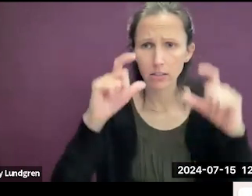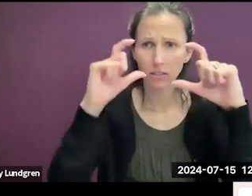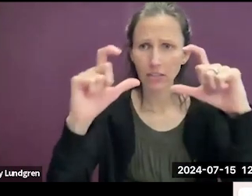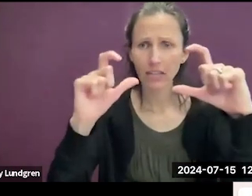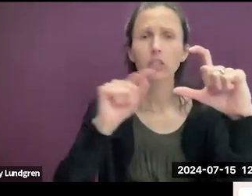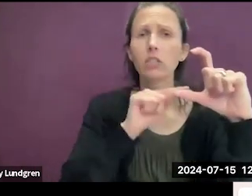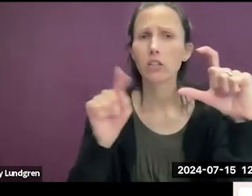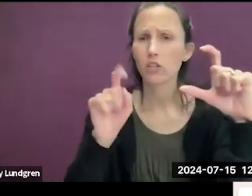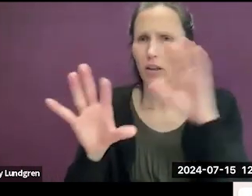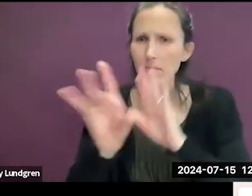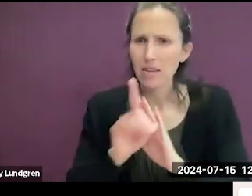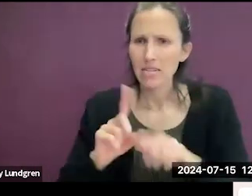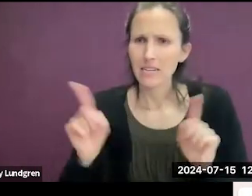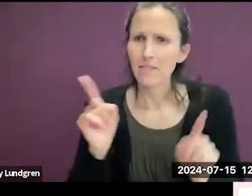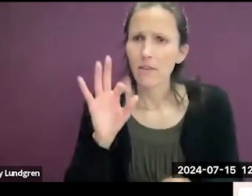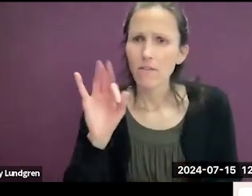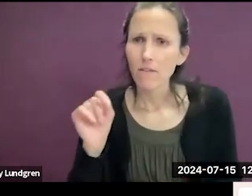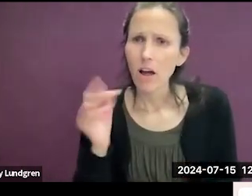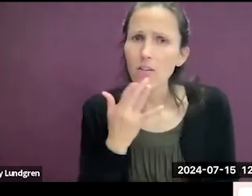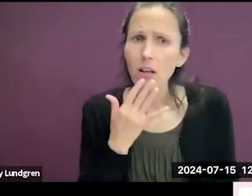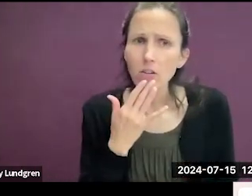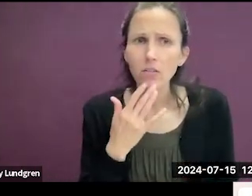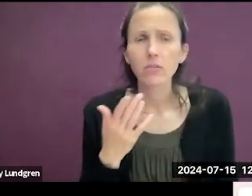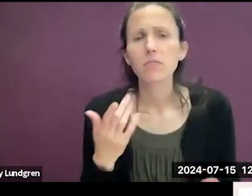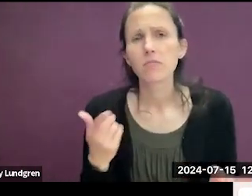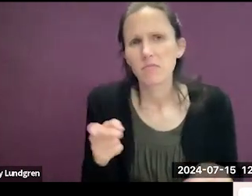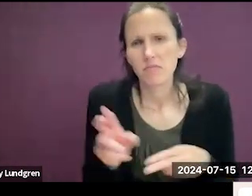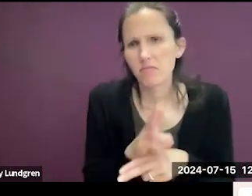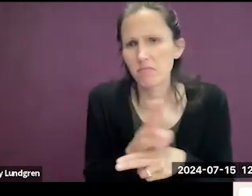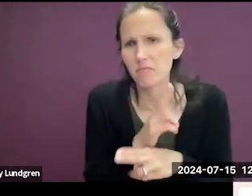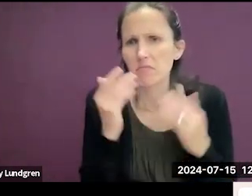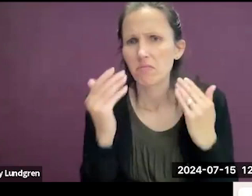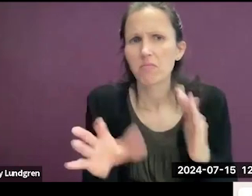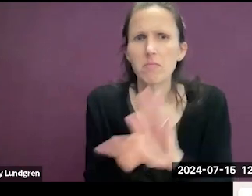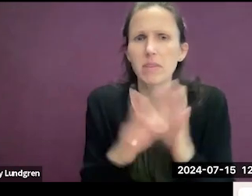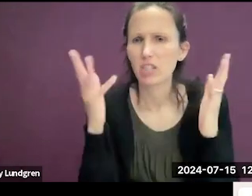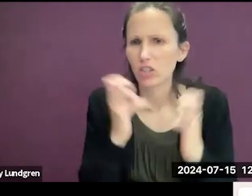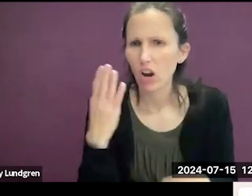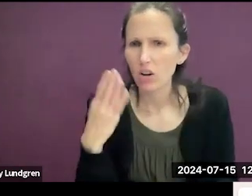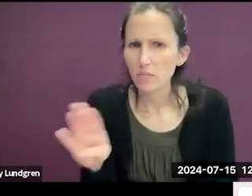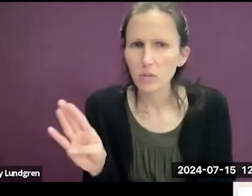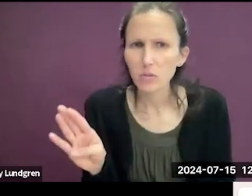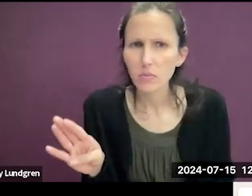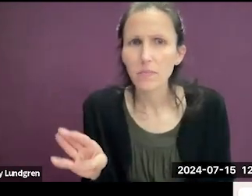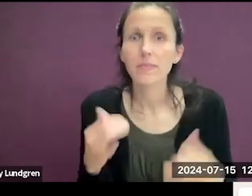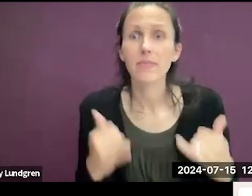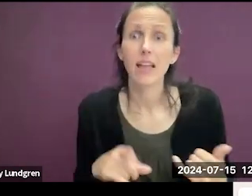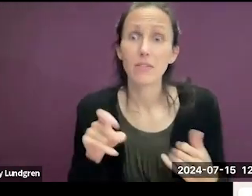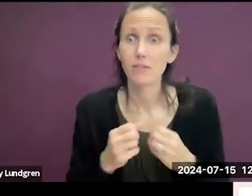a different font color here. So let's use this dark blue text. It should now be a lot easier to read.